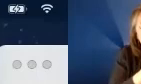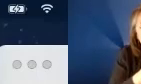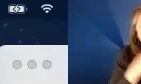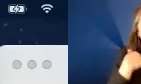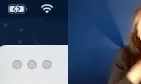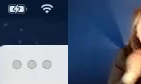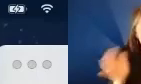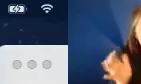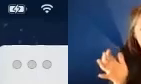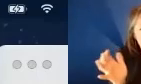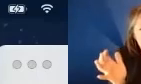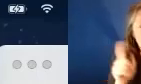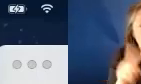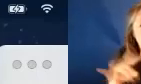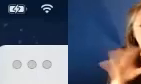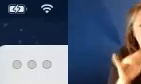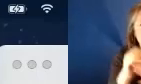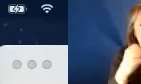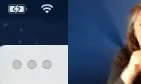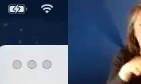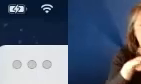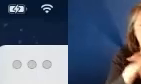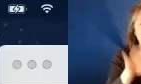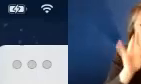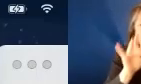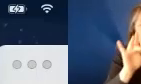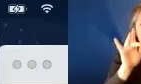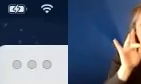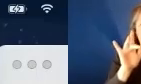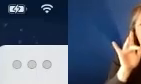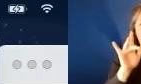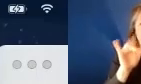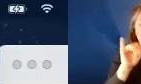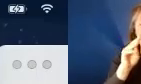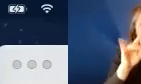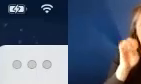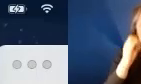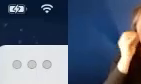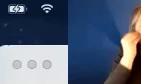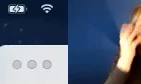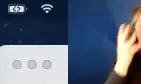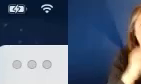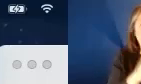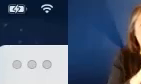06:59:33 so. You double-click here, click on image information and here you can add